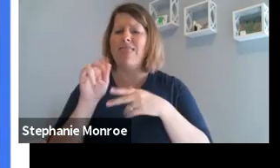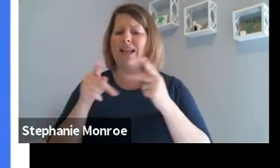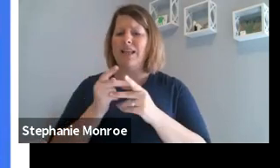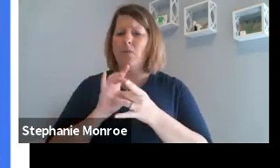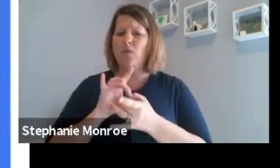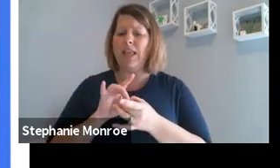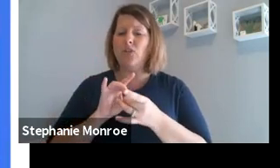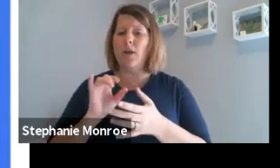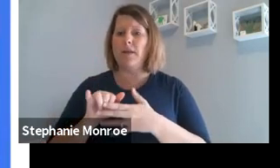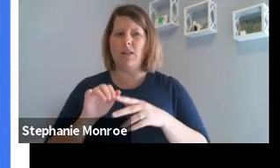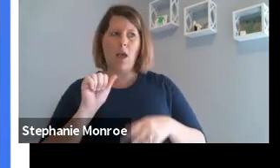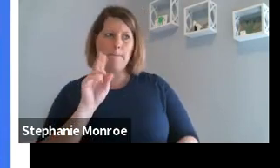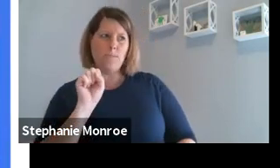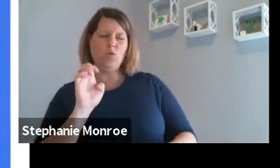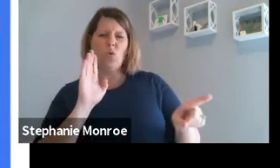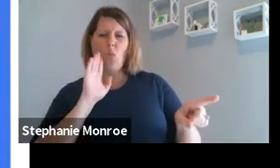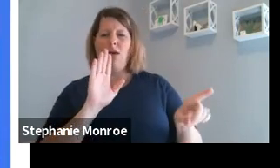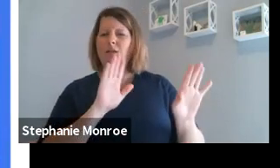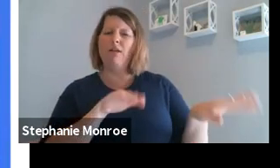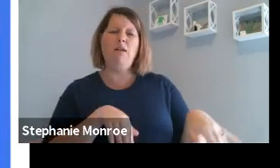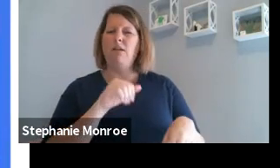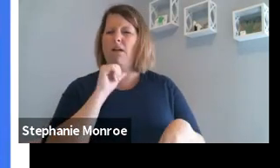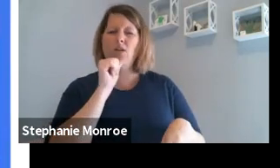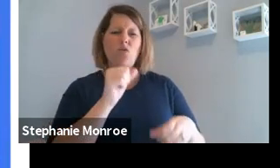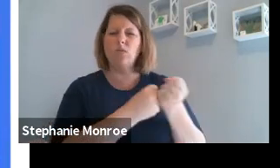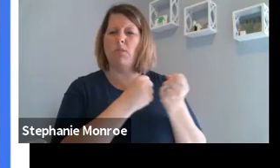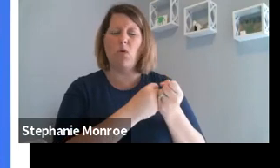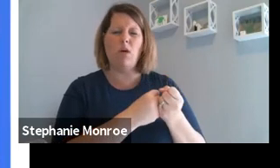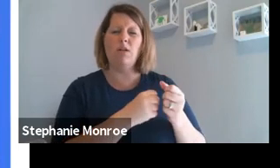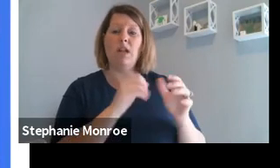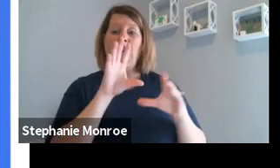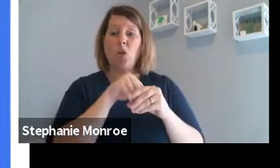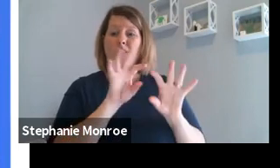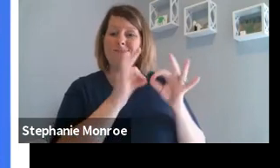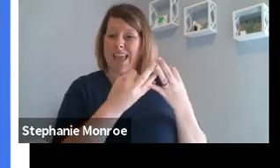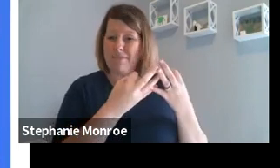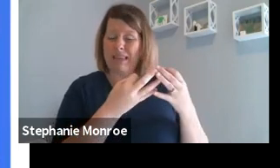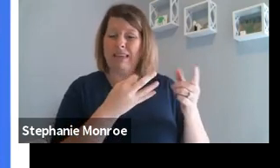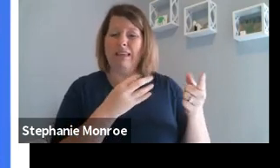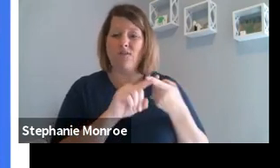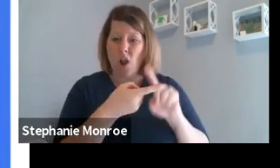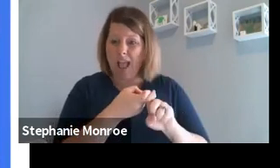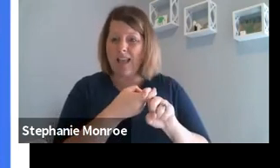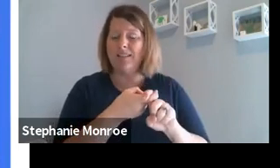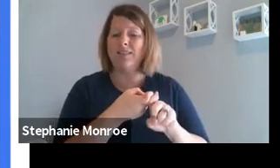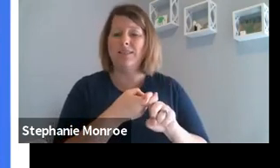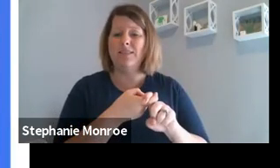would cut the victim of any support, including family members and friends, and basically any type